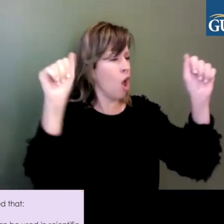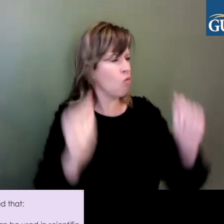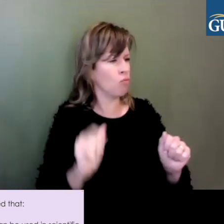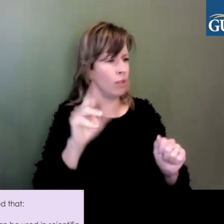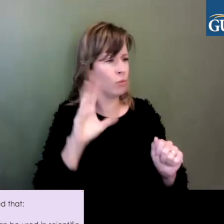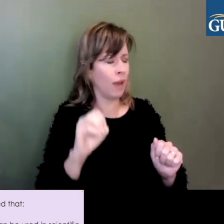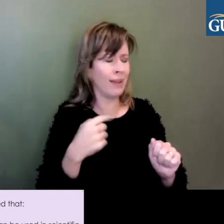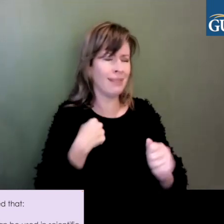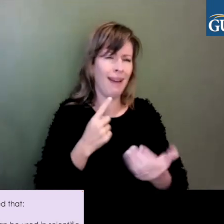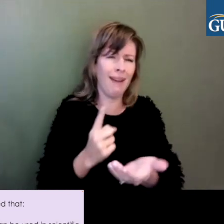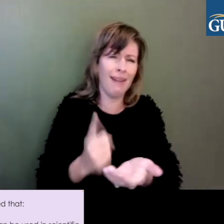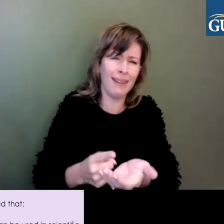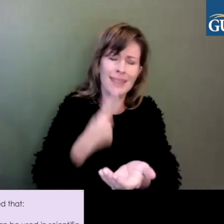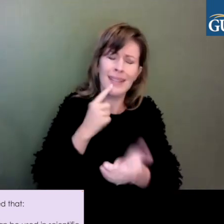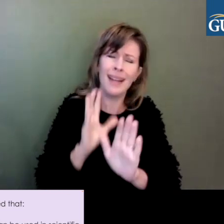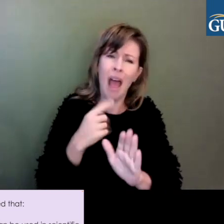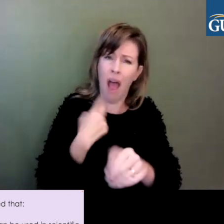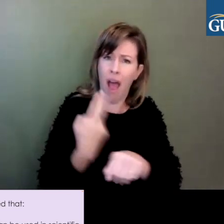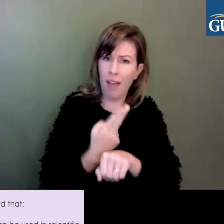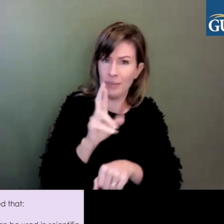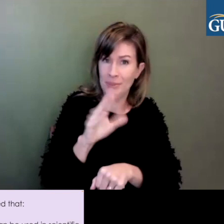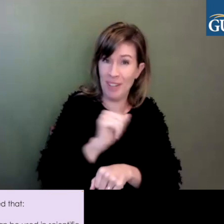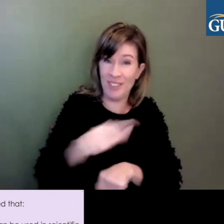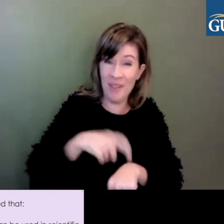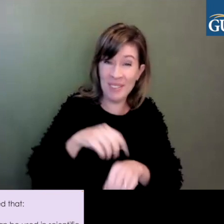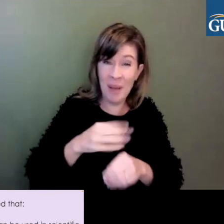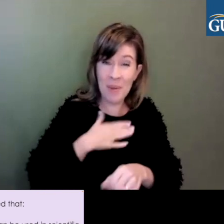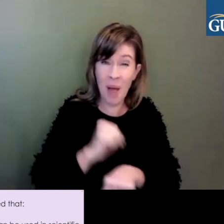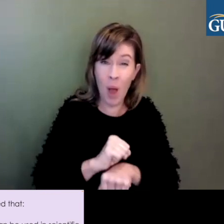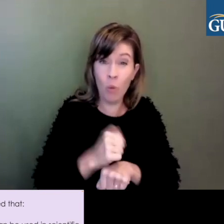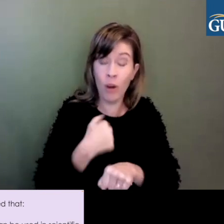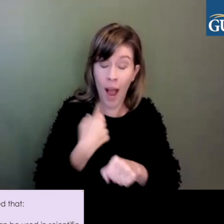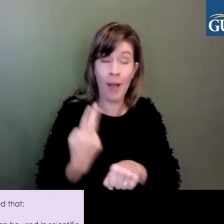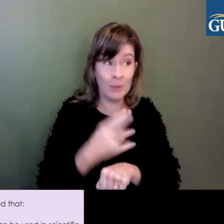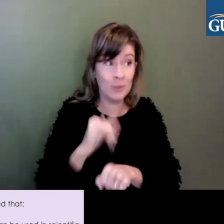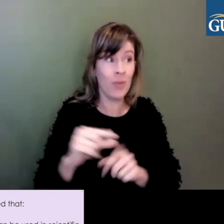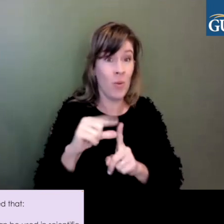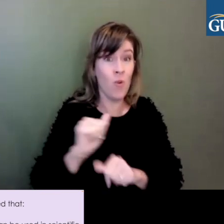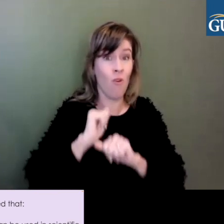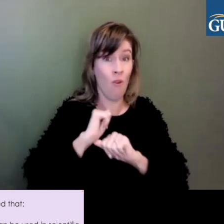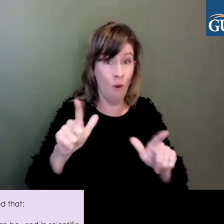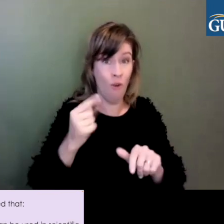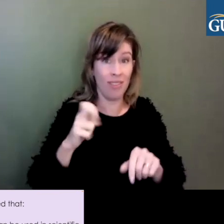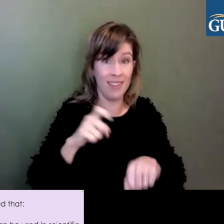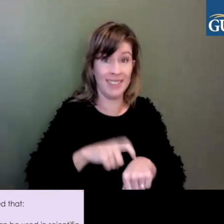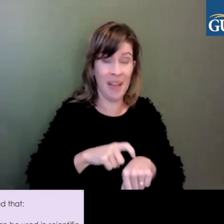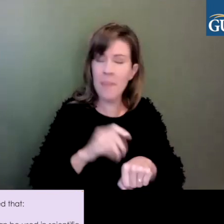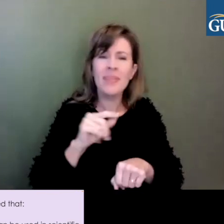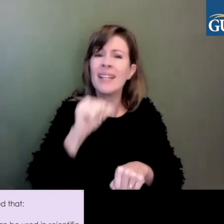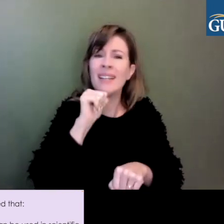of the arguments I made was I use race all the time in my work. I use that term all the time. It's not trying to